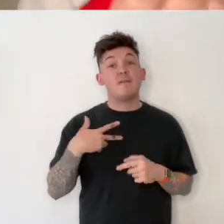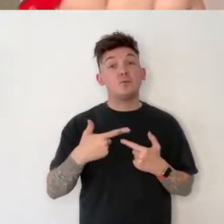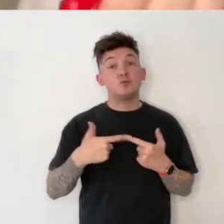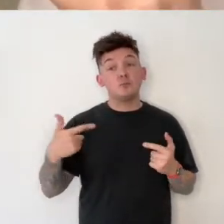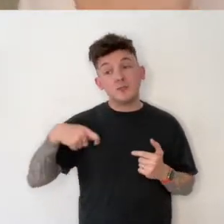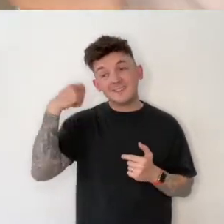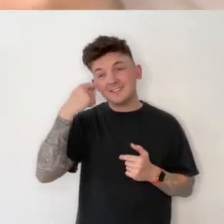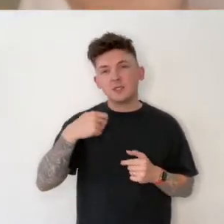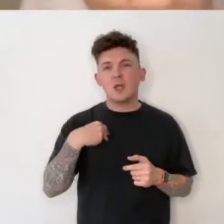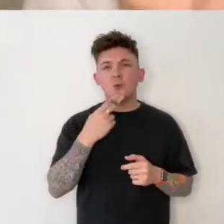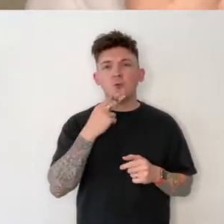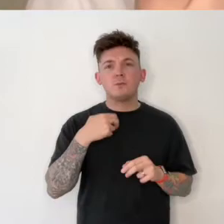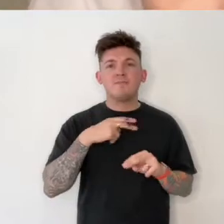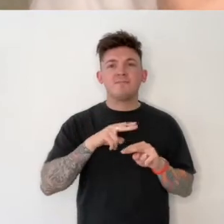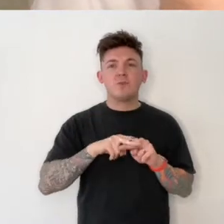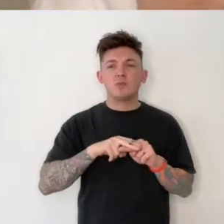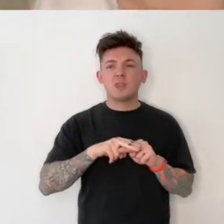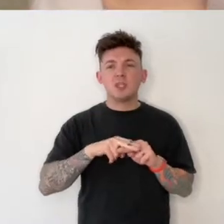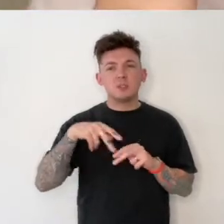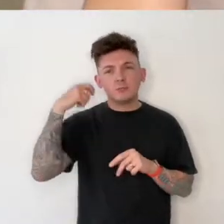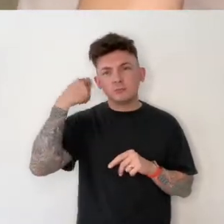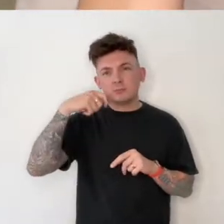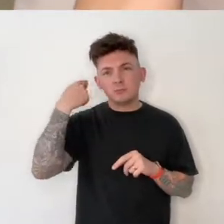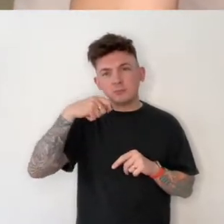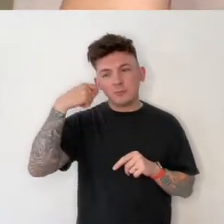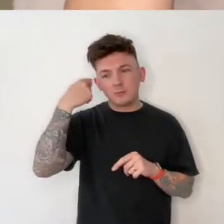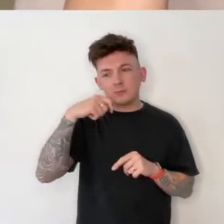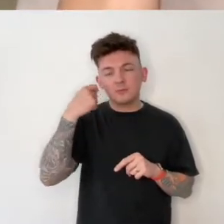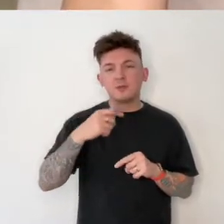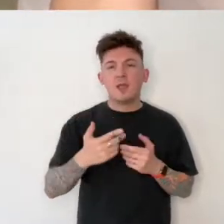brush again and i just go in and just sort of stroke it out a bit, and it just softens